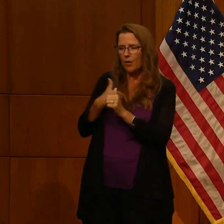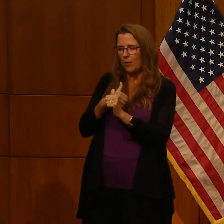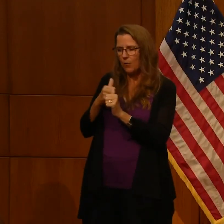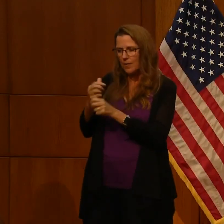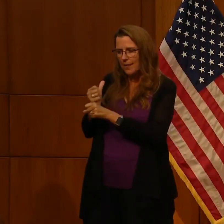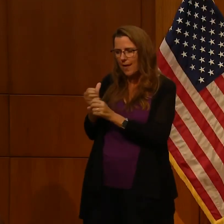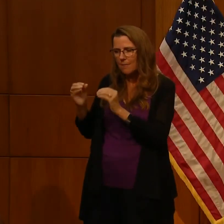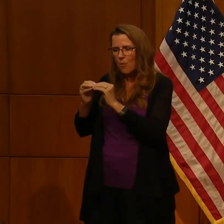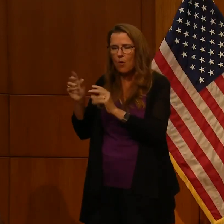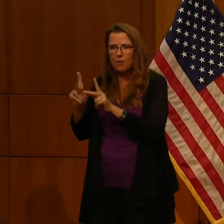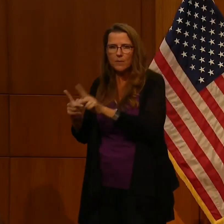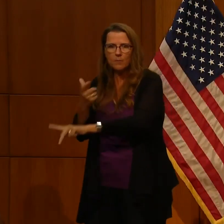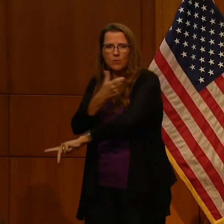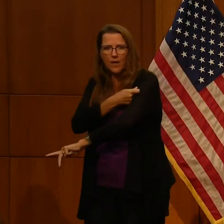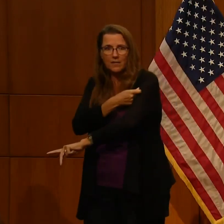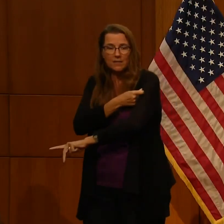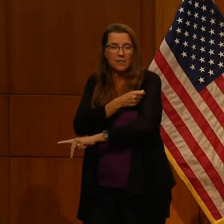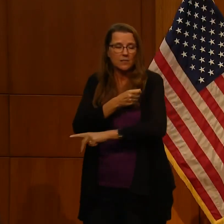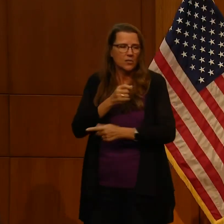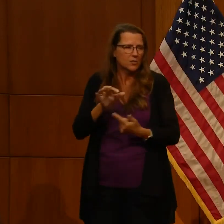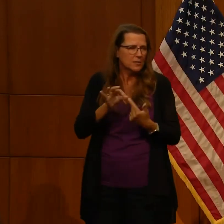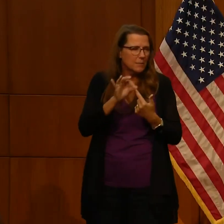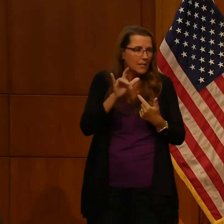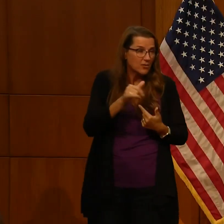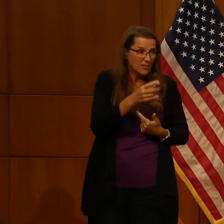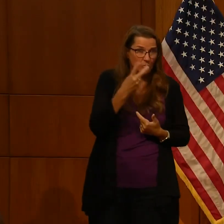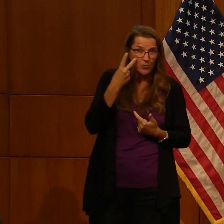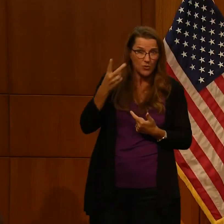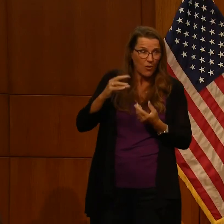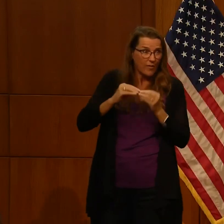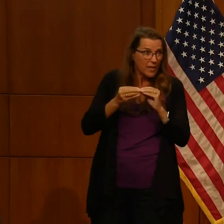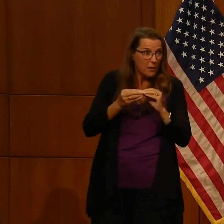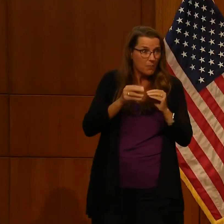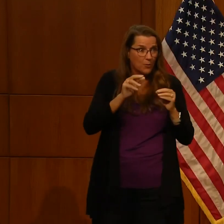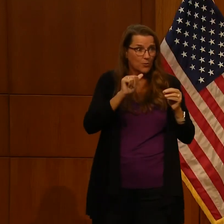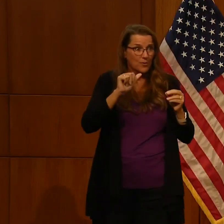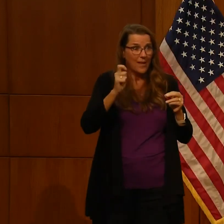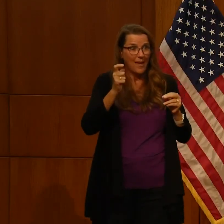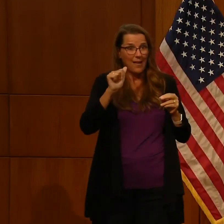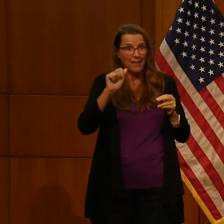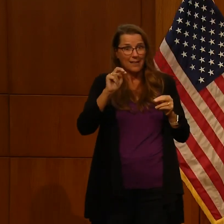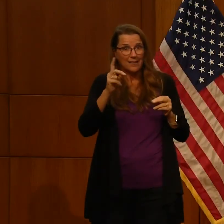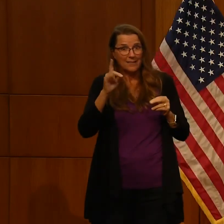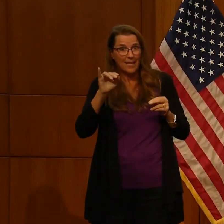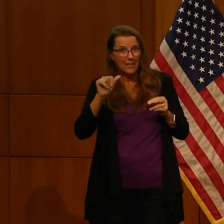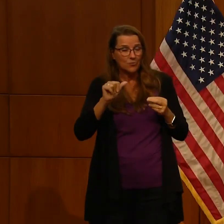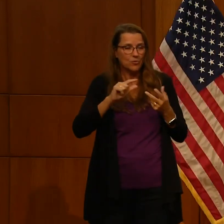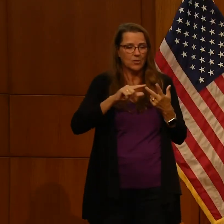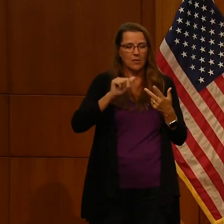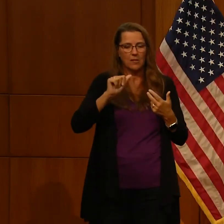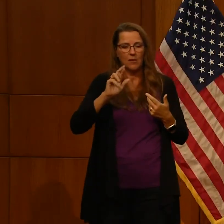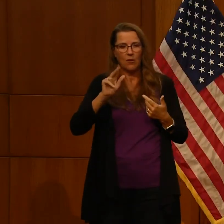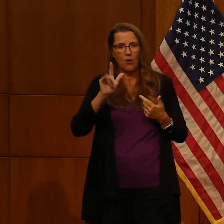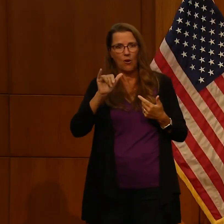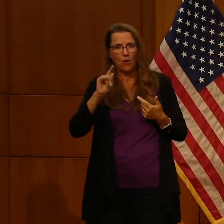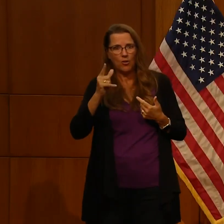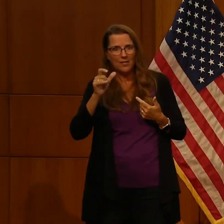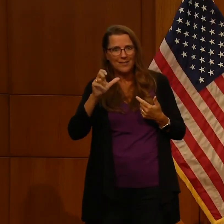YOUR QUESTION ABOUT YOU KNOW, WHAT CAN WE DO TO GET MORE PEOPLE VACCINATED AND ESPECIALLY, I MEAN, YOU SAW THE